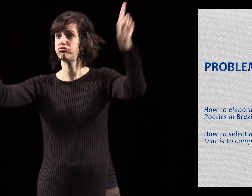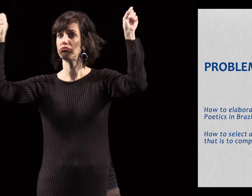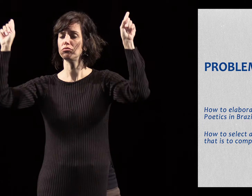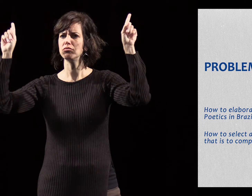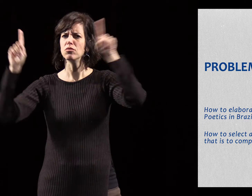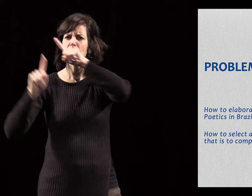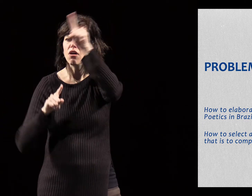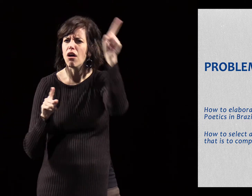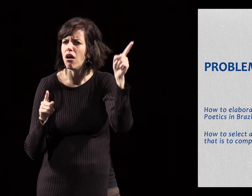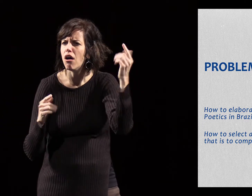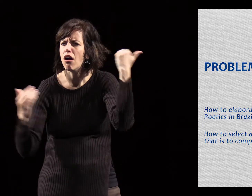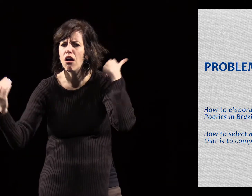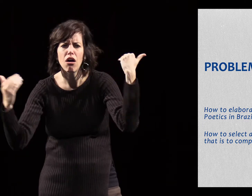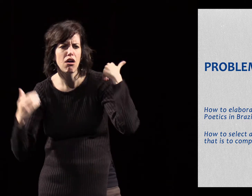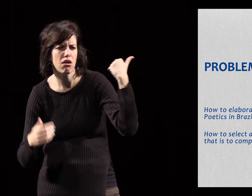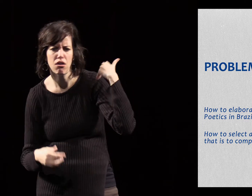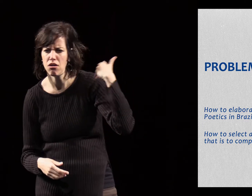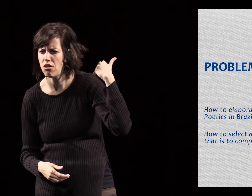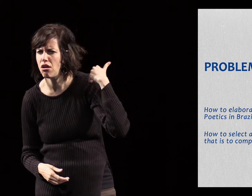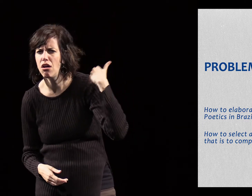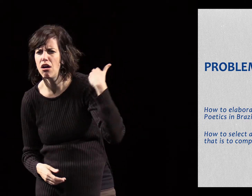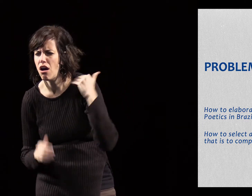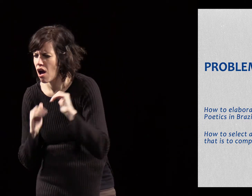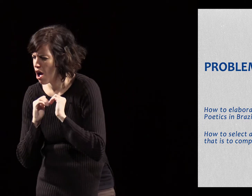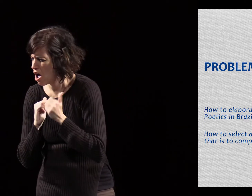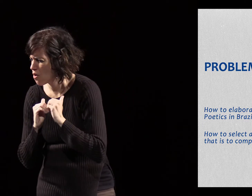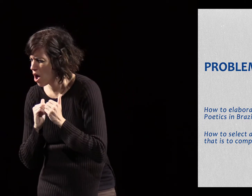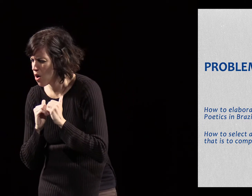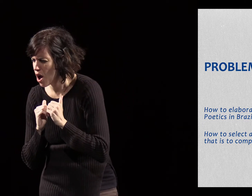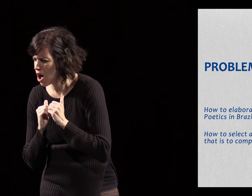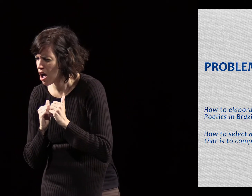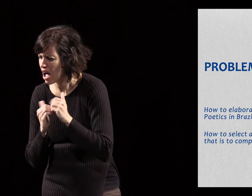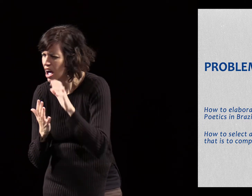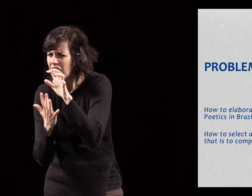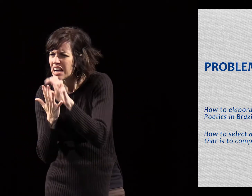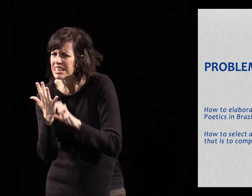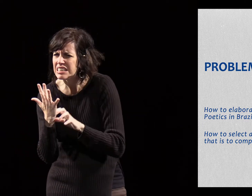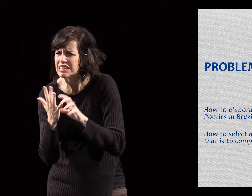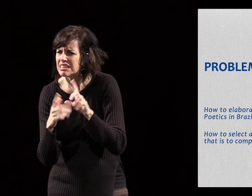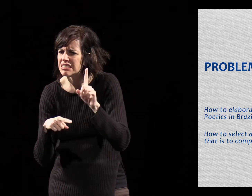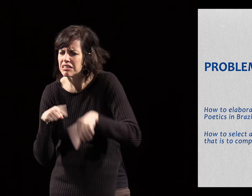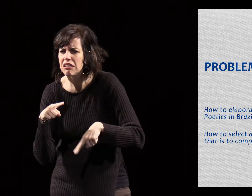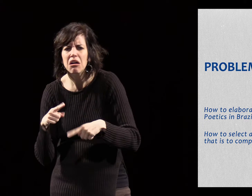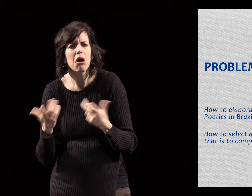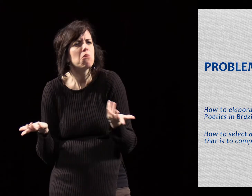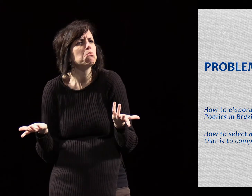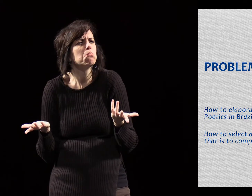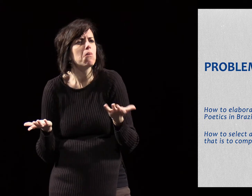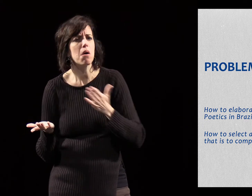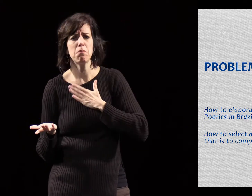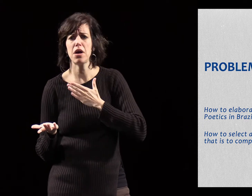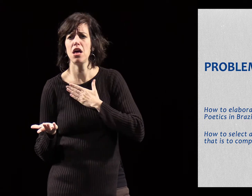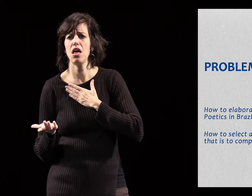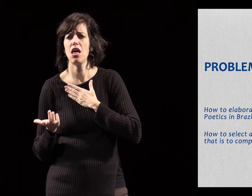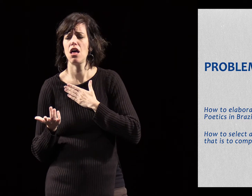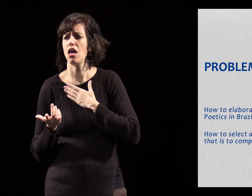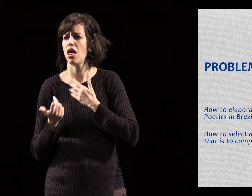And many people have asked me, well, with sign languages, if you don't have a written text to study,